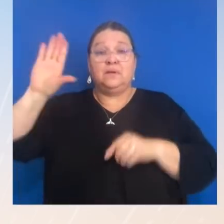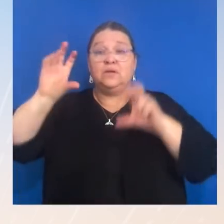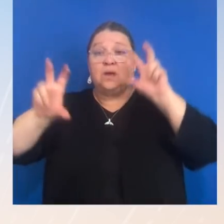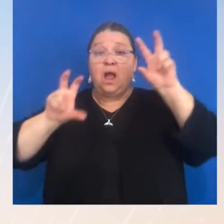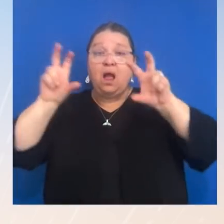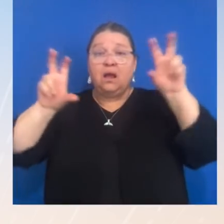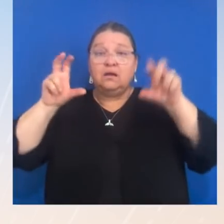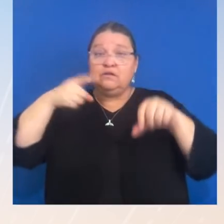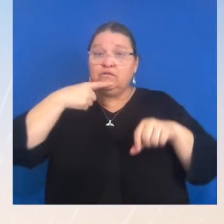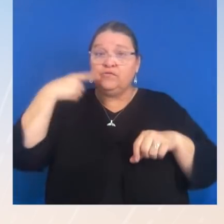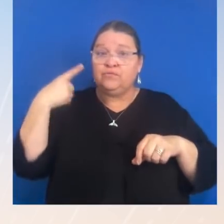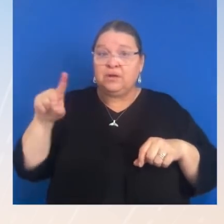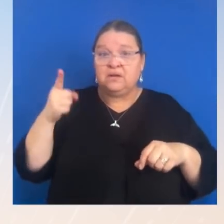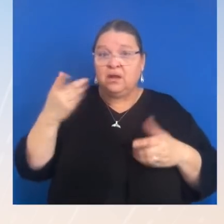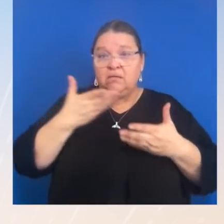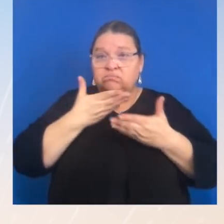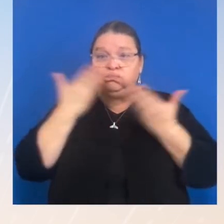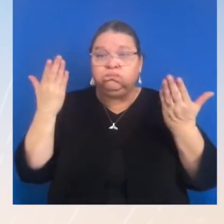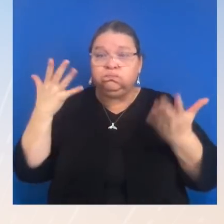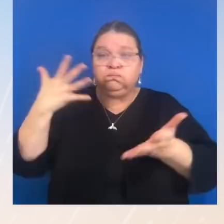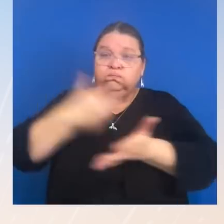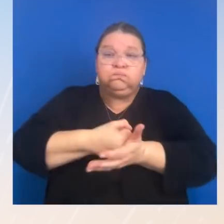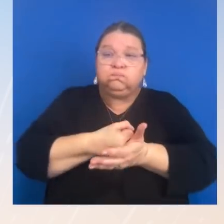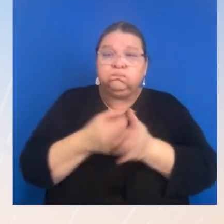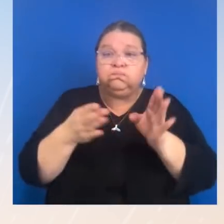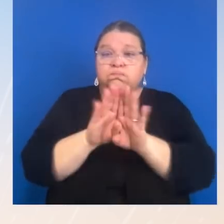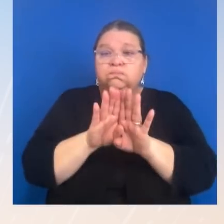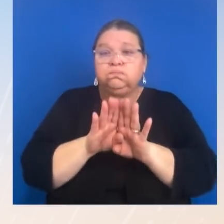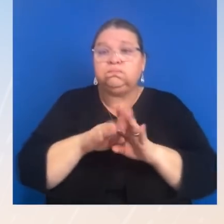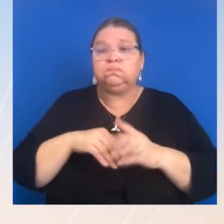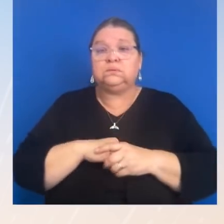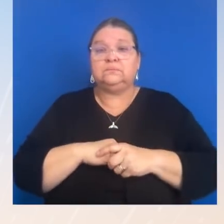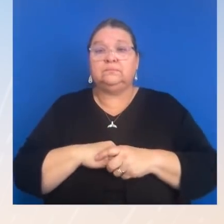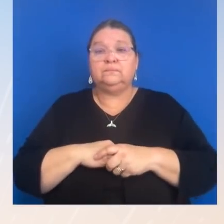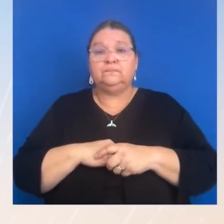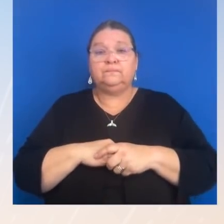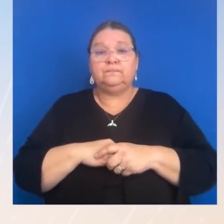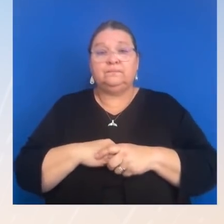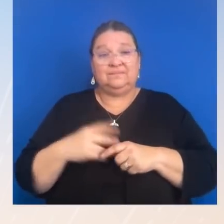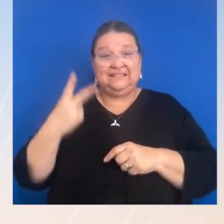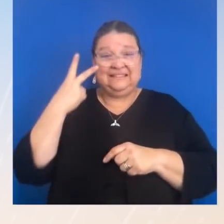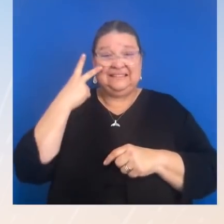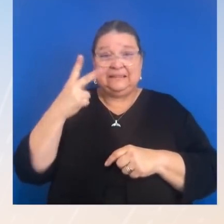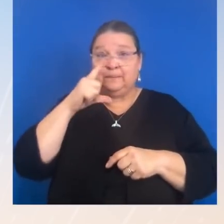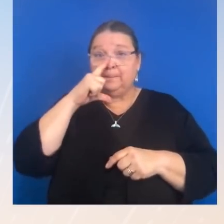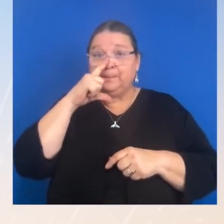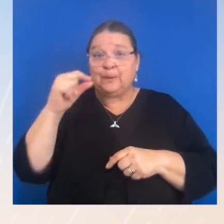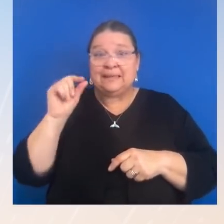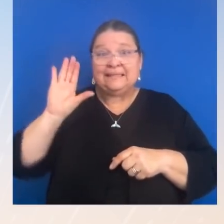from a number of President Putin's buddies and cronies in the form of the oligarchs, who we have also been squeezing.